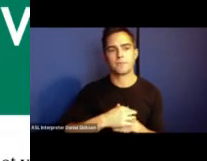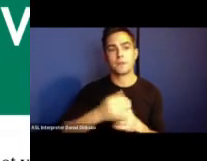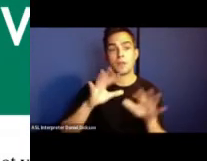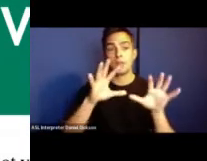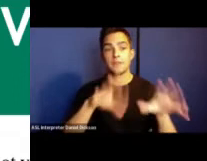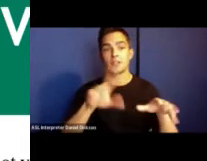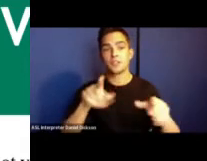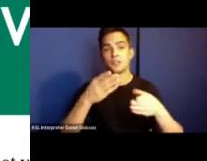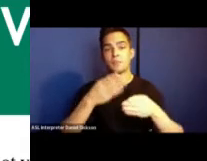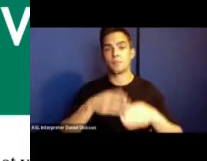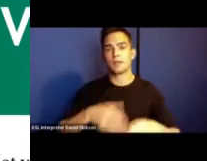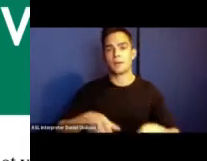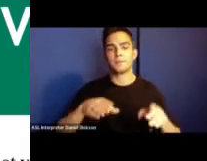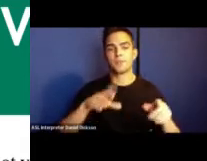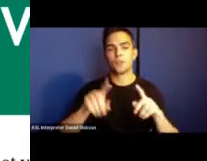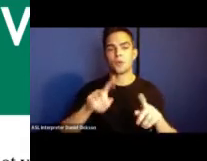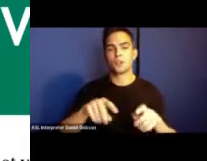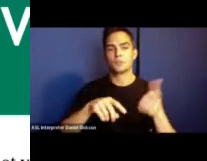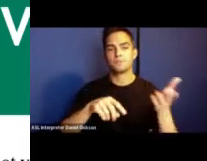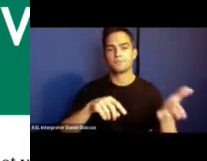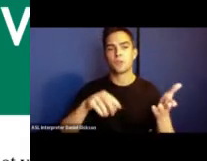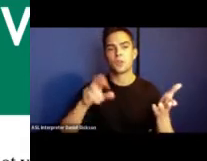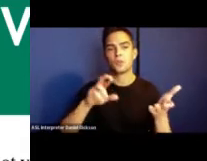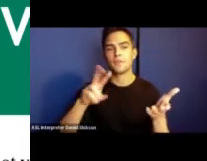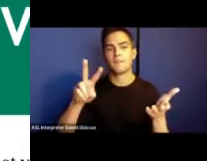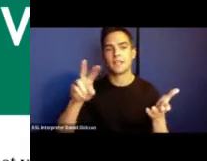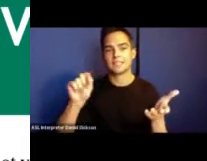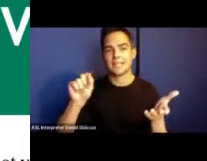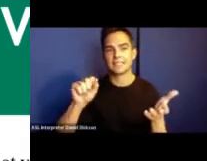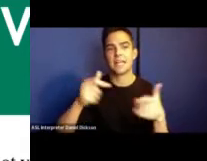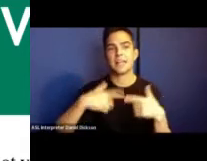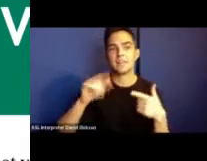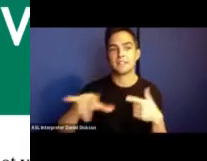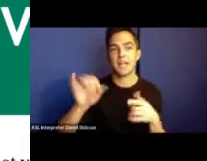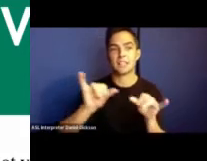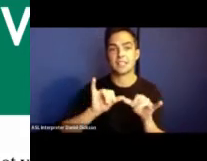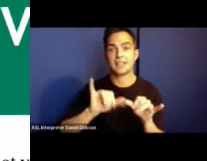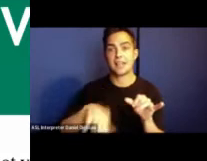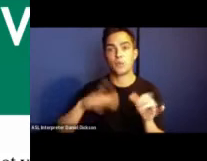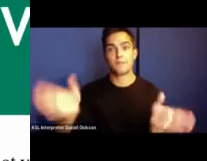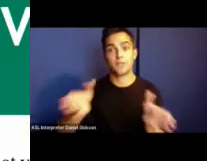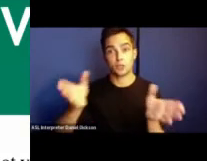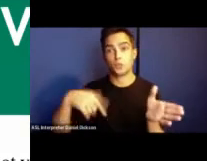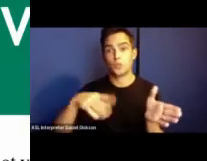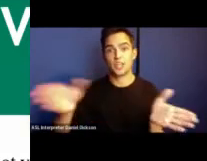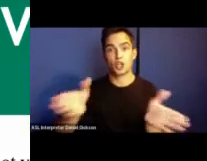breakdown of the questions. So the recovery vital signs the lifestyle scale is one that we've encouraged our recovery